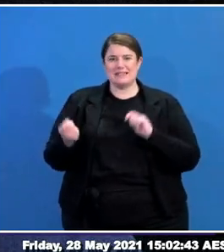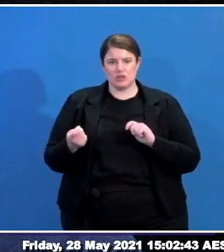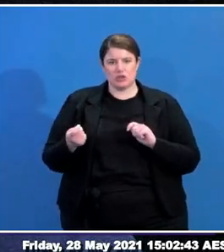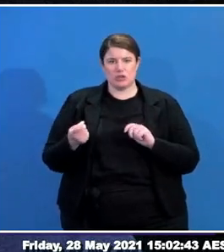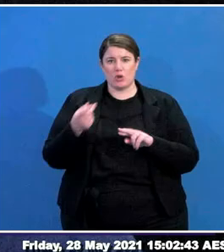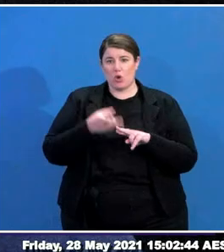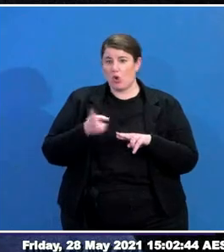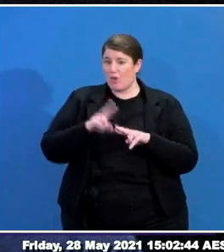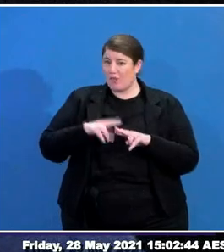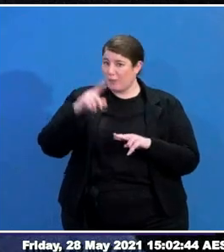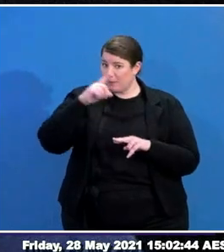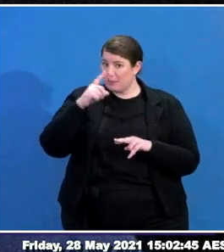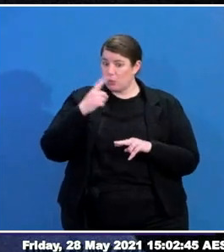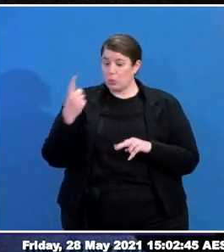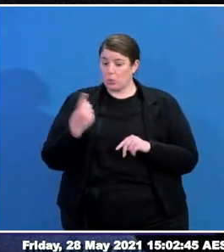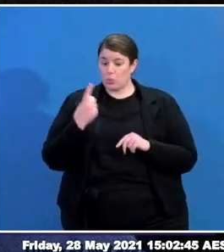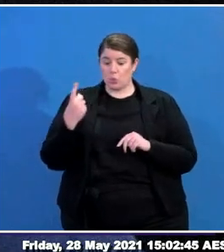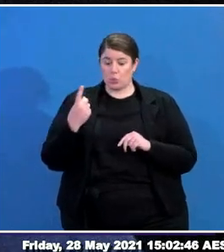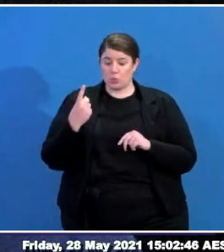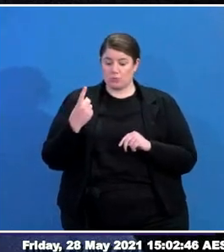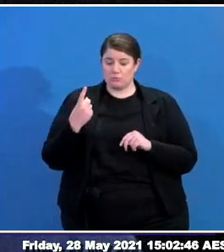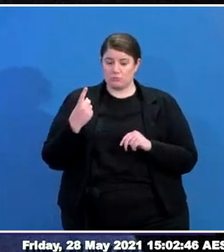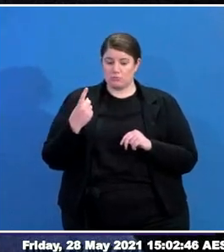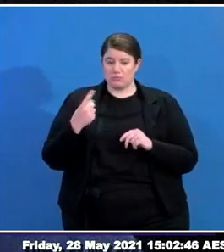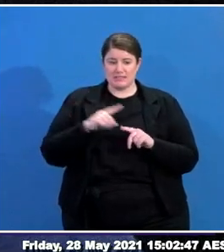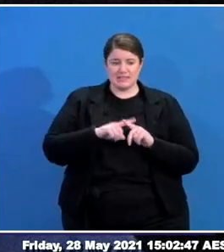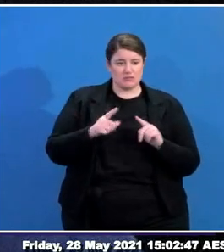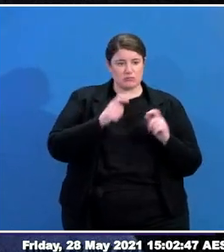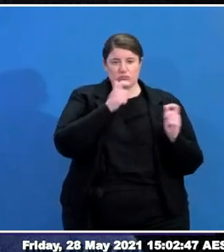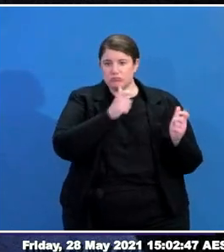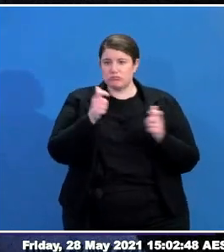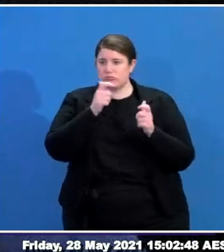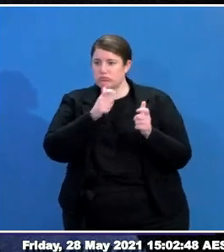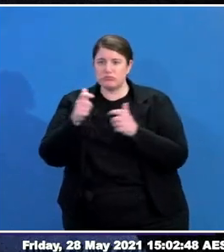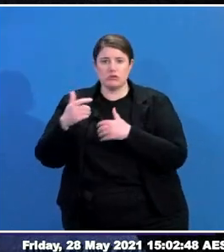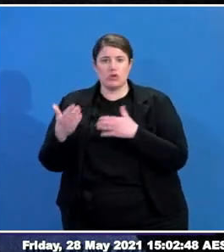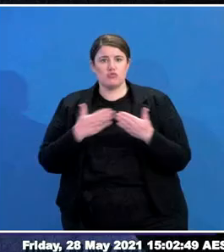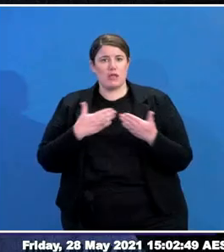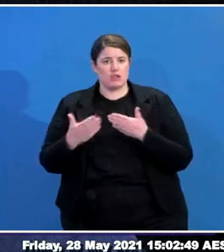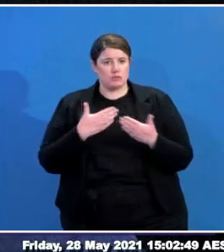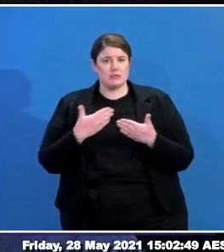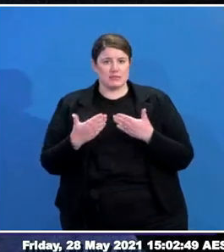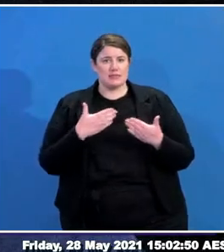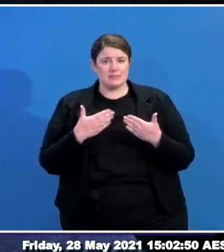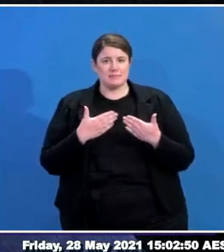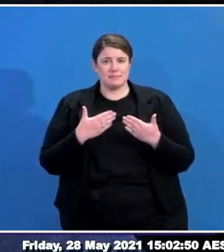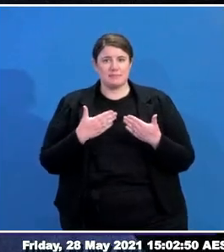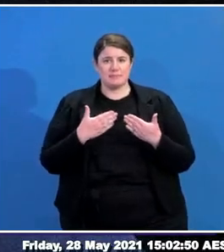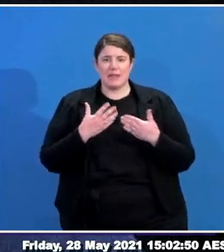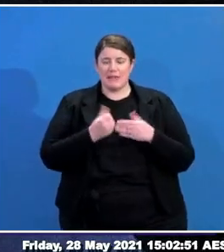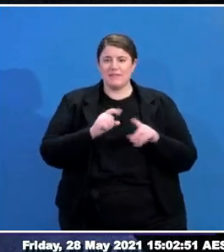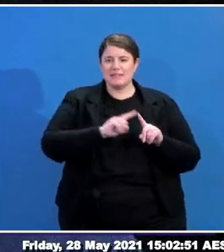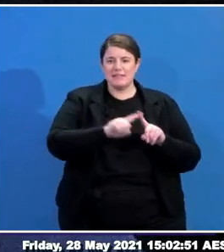who are subject a range of very different regulations, there are a range of people